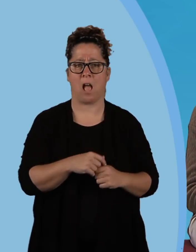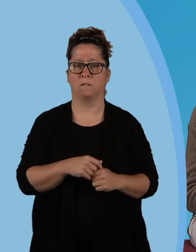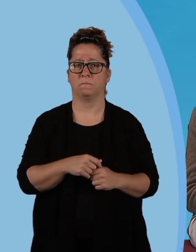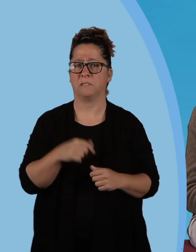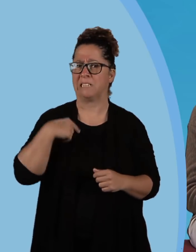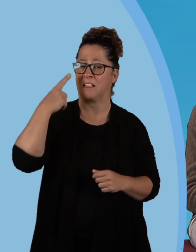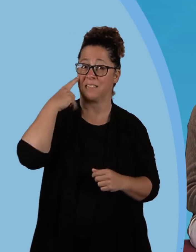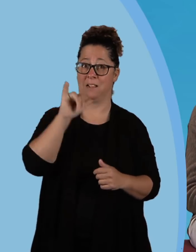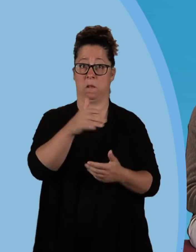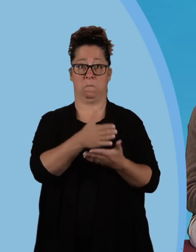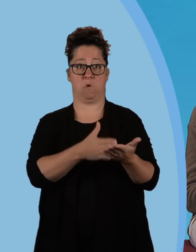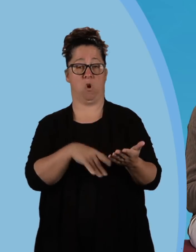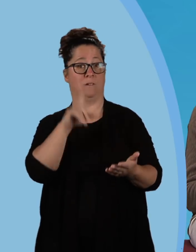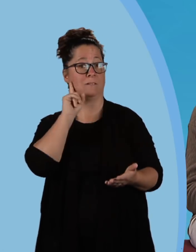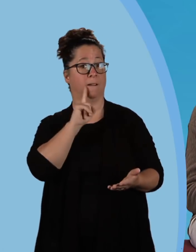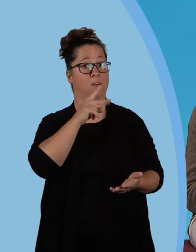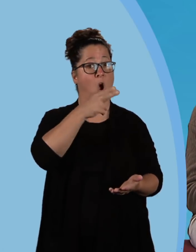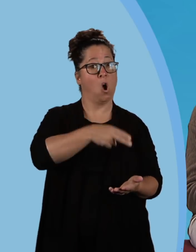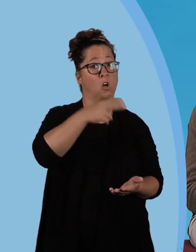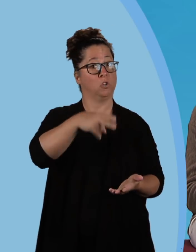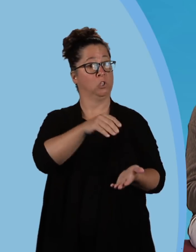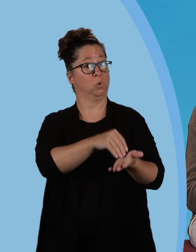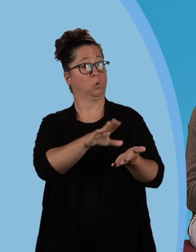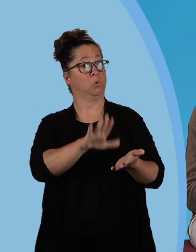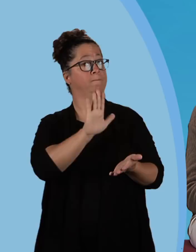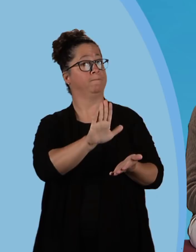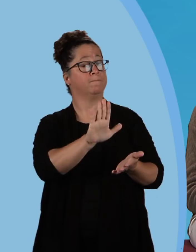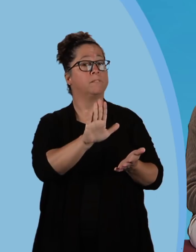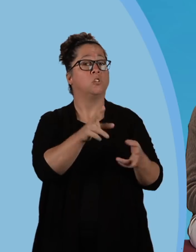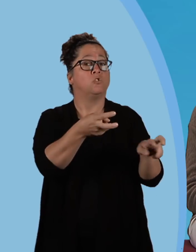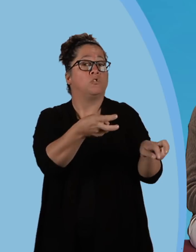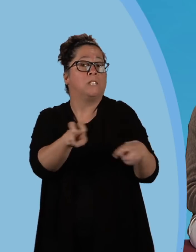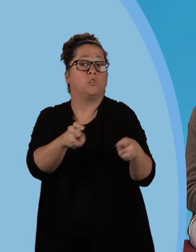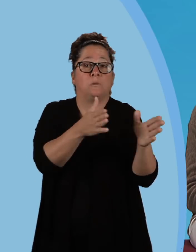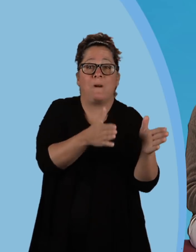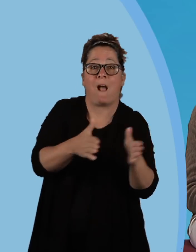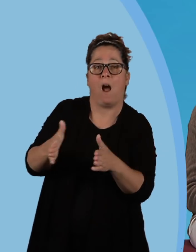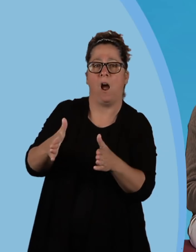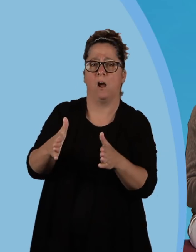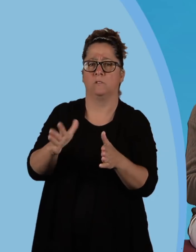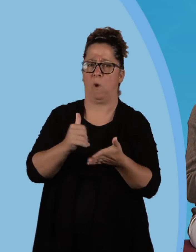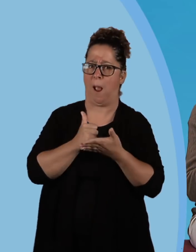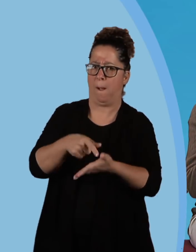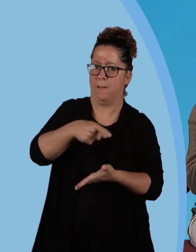I think that part of any deaf or hard of hearing student's transition plan should be helping